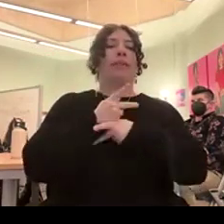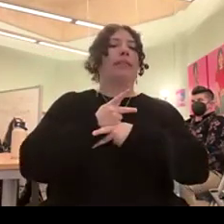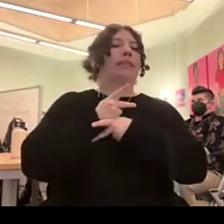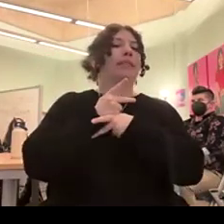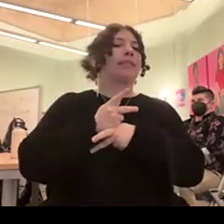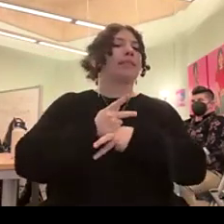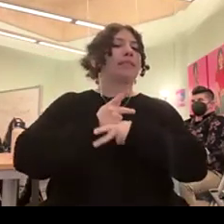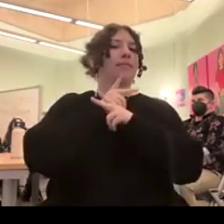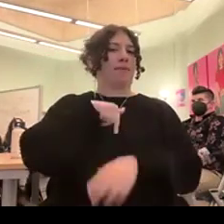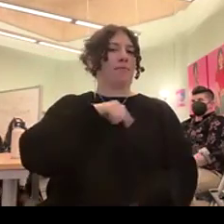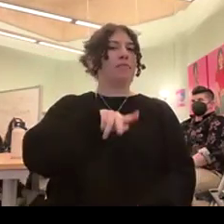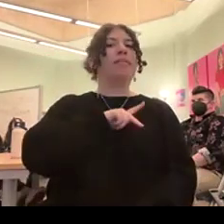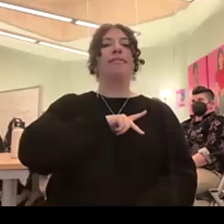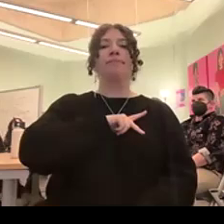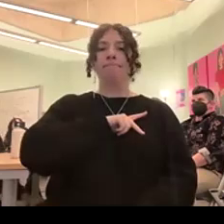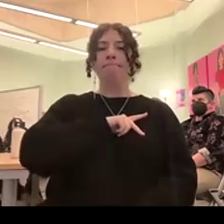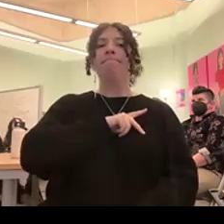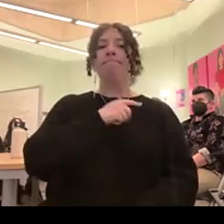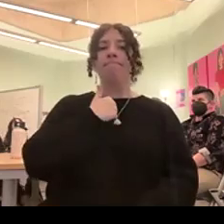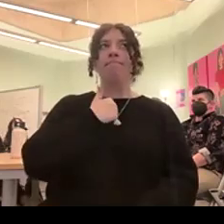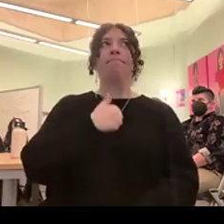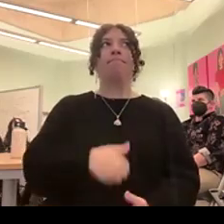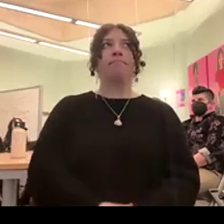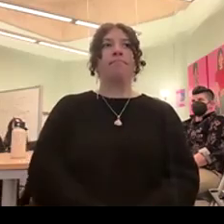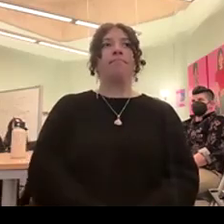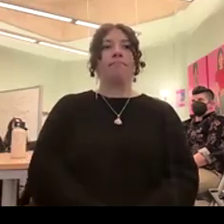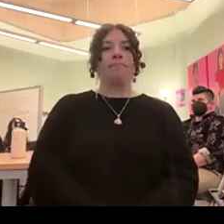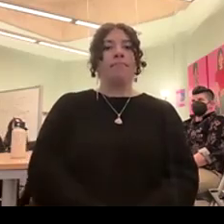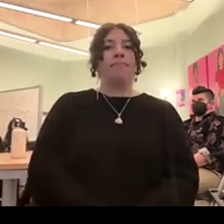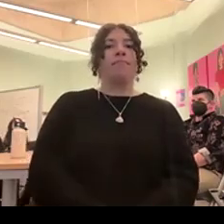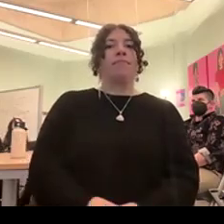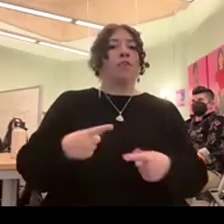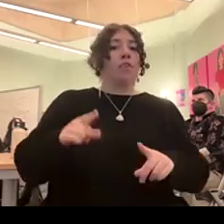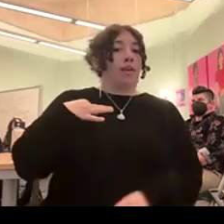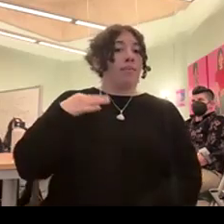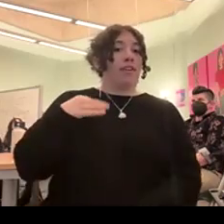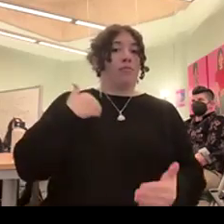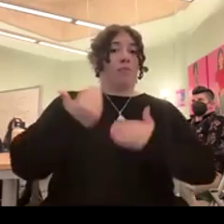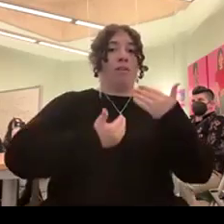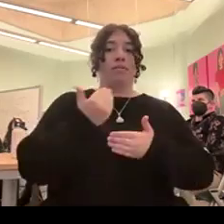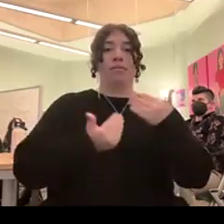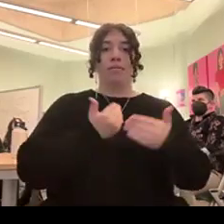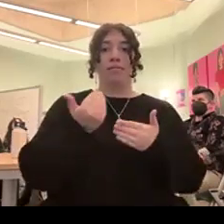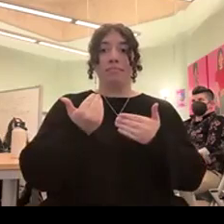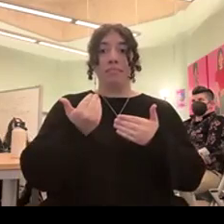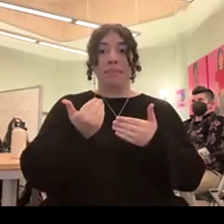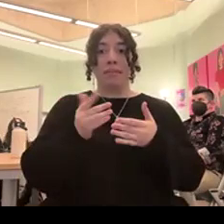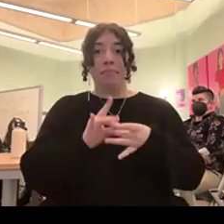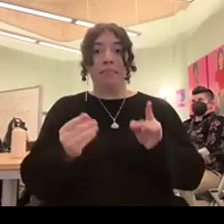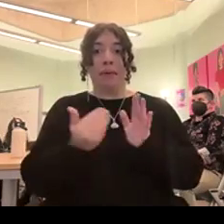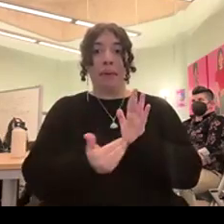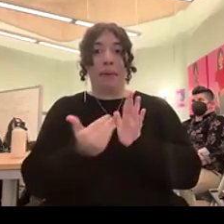I was a little more on the cautious side, for me personally. In the application process, it did not